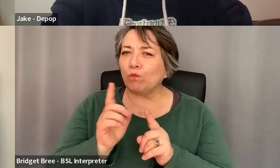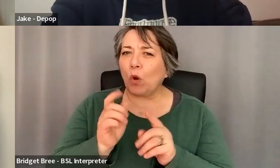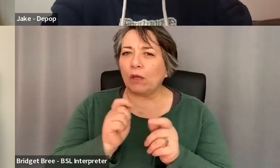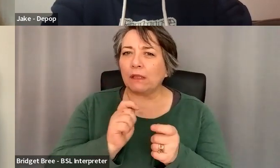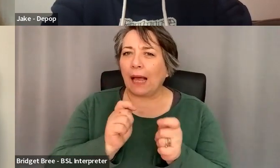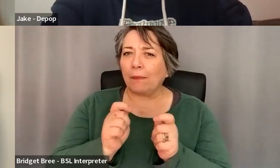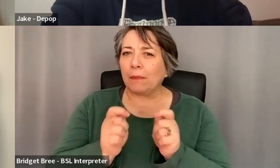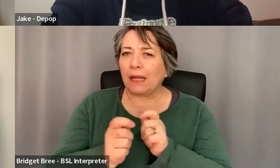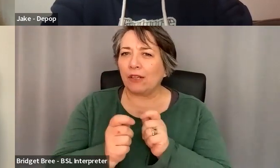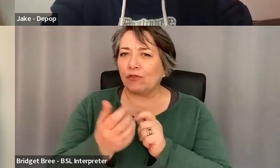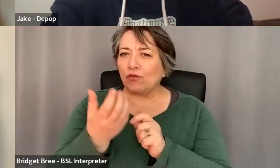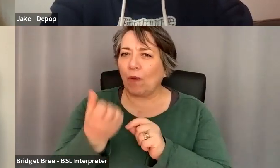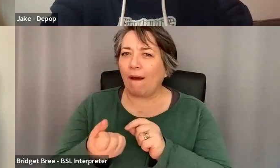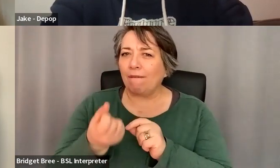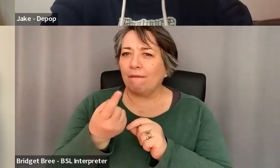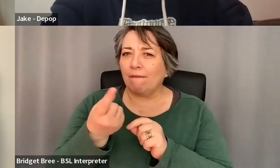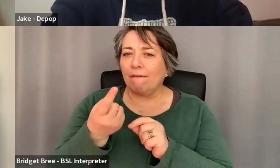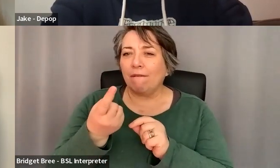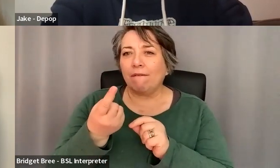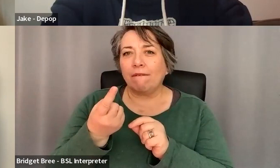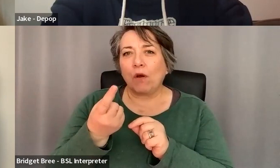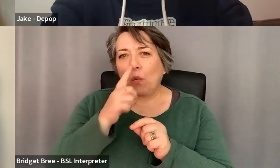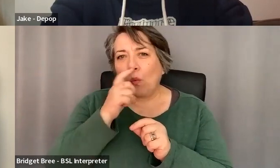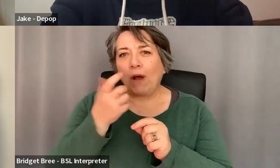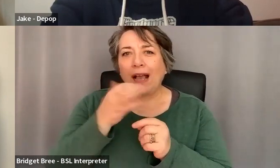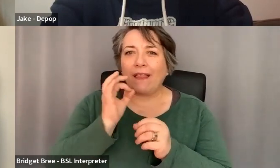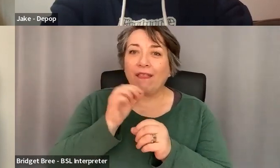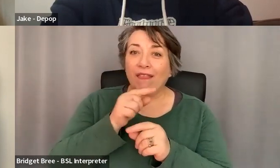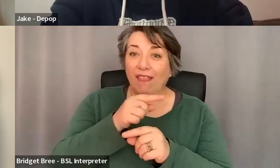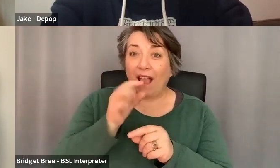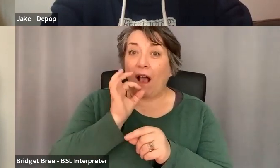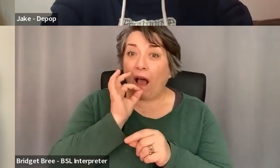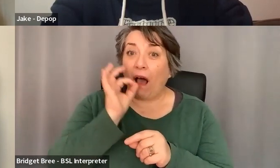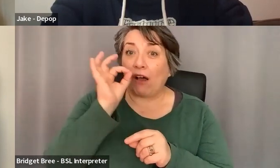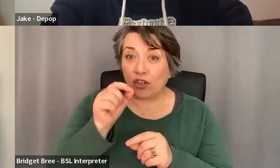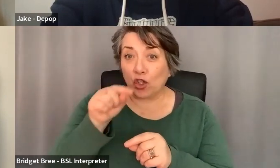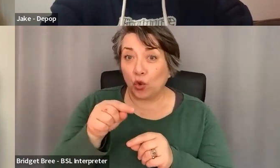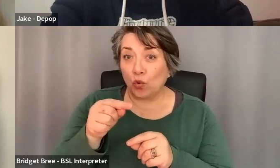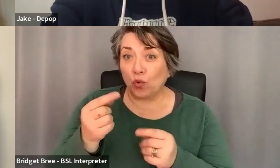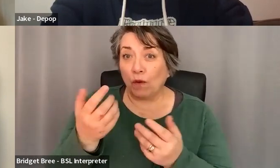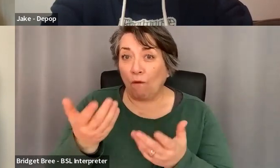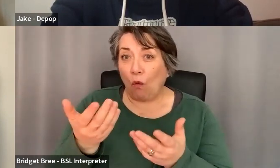can they expect to ask for during that application process what can no they sort What adaptations can they ask for during the application process, what